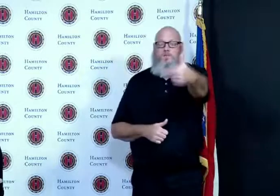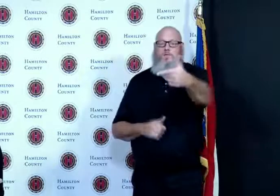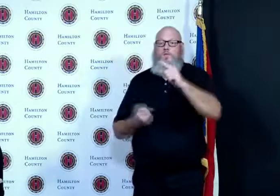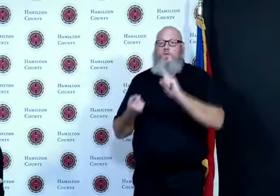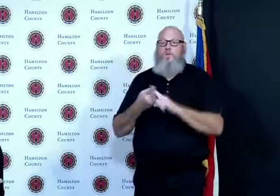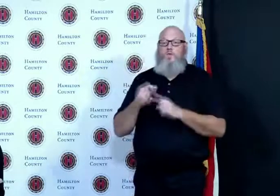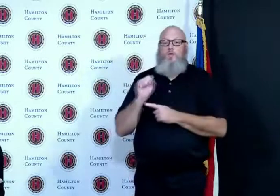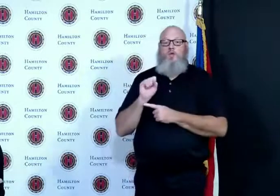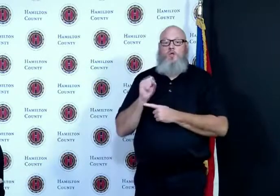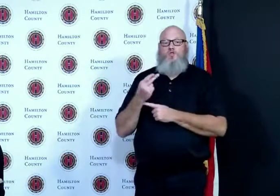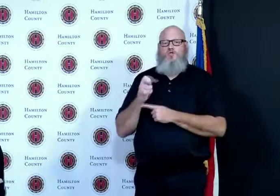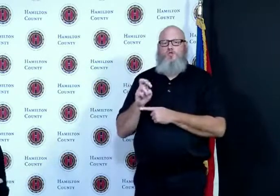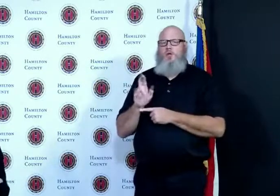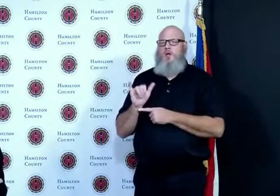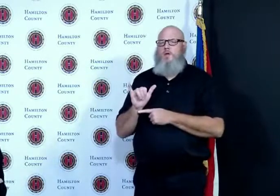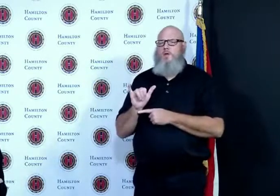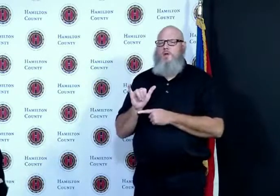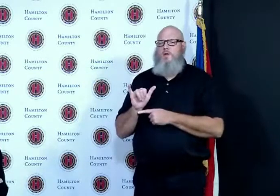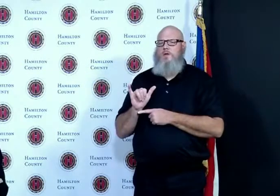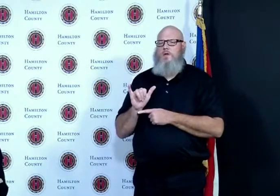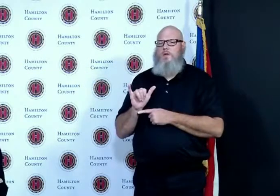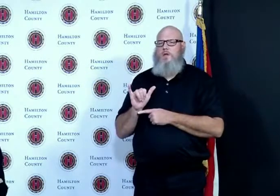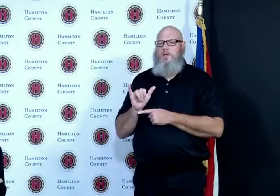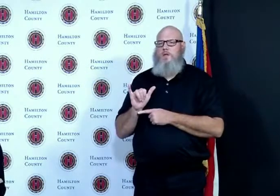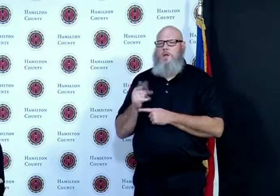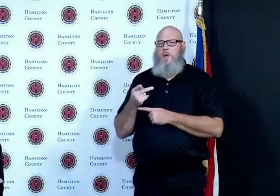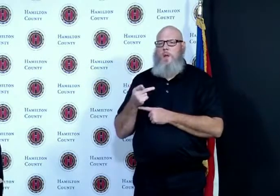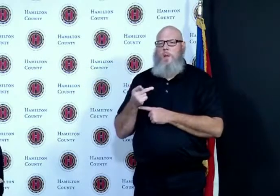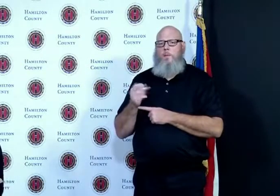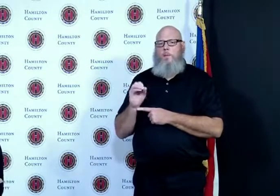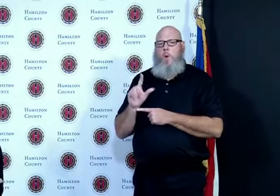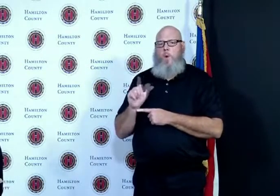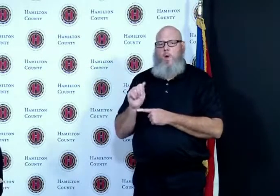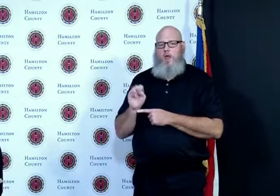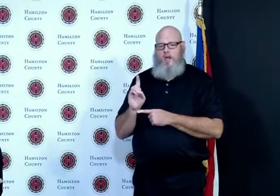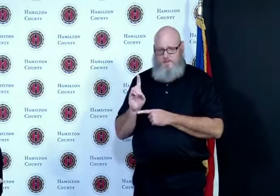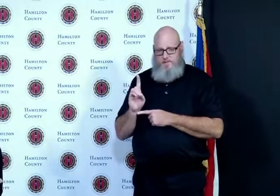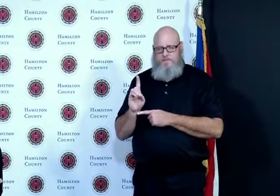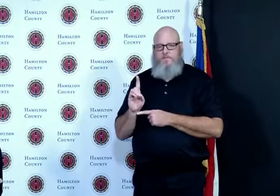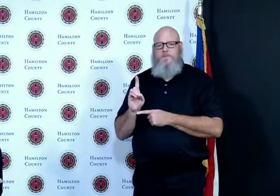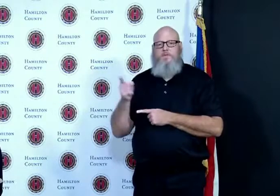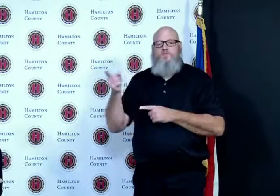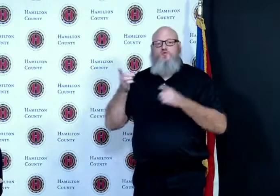Director of Elections Sally is the Deputy Director of Elections thank you so much for being with us